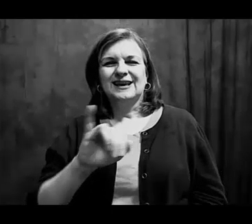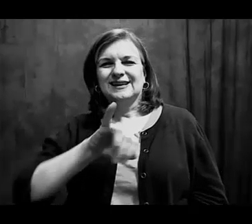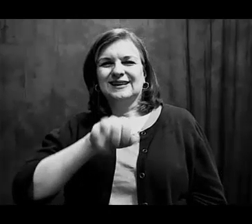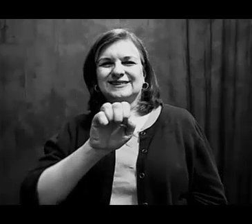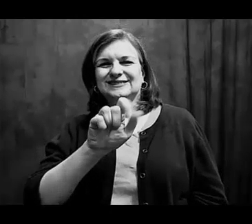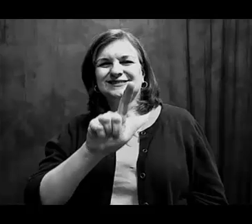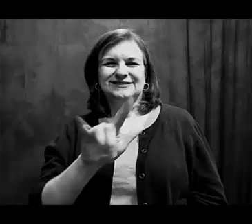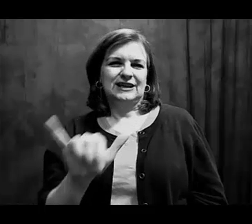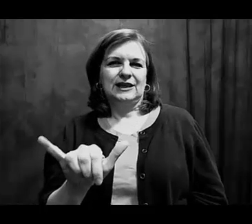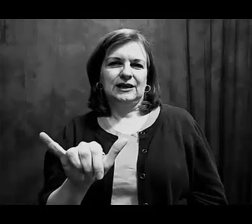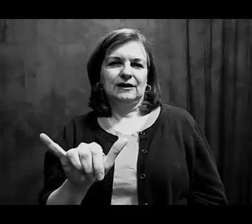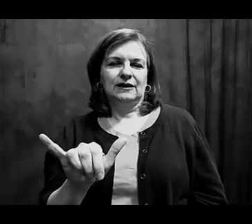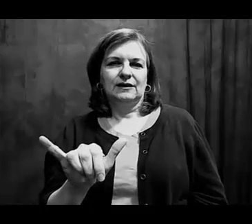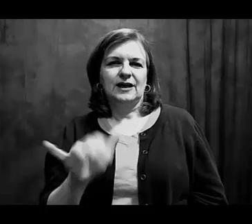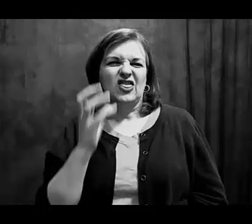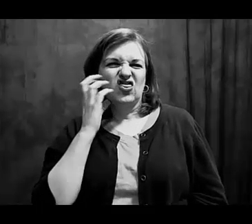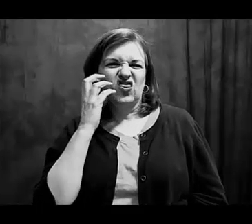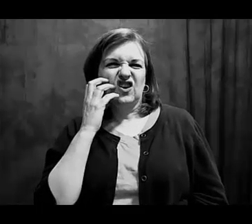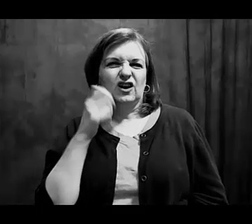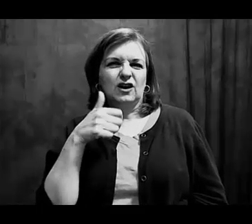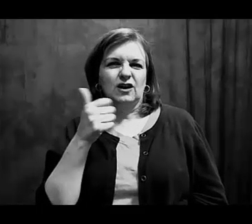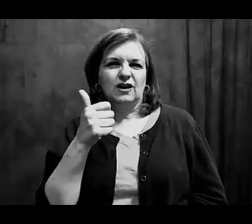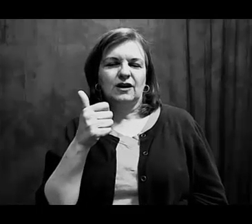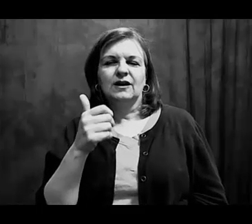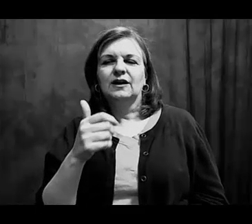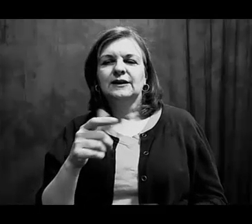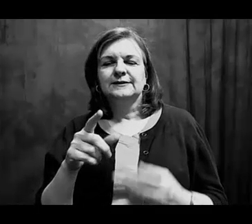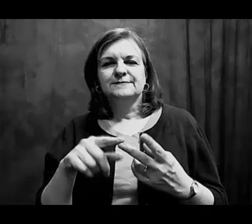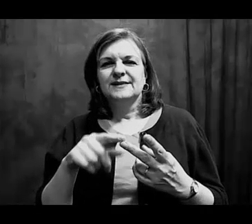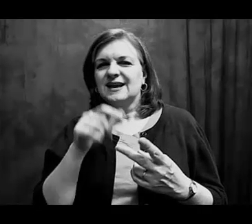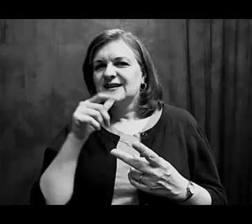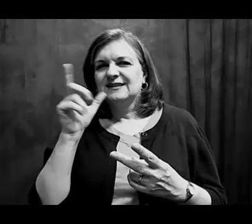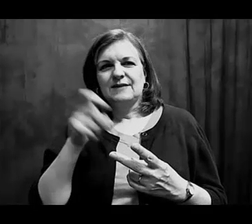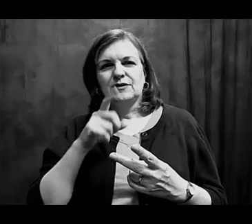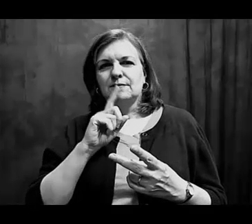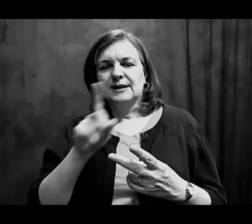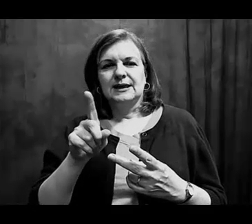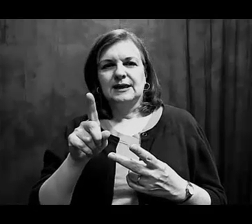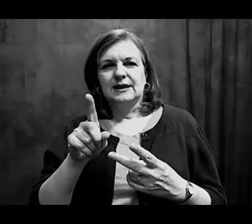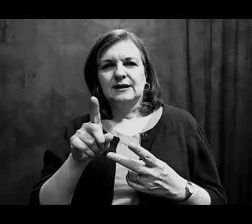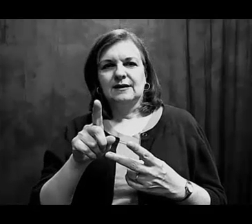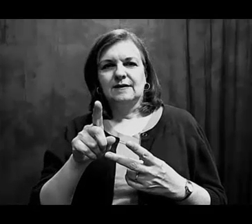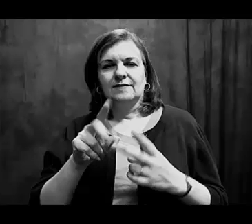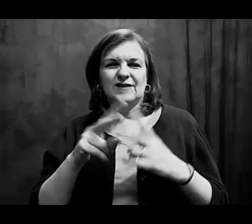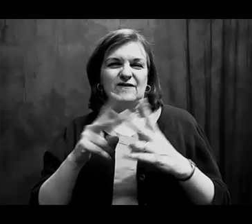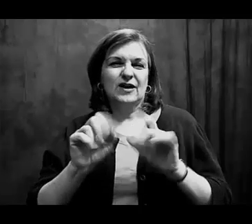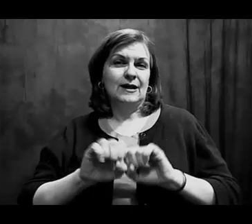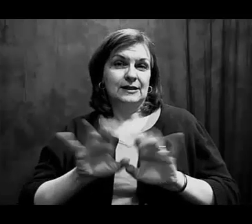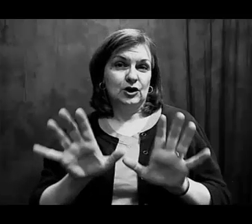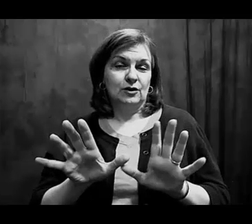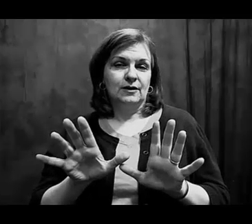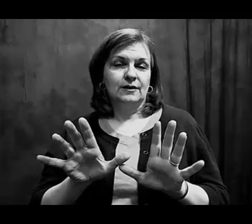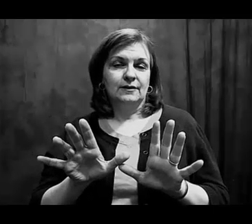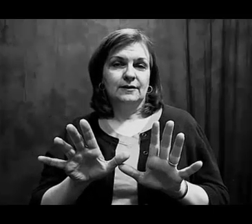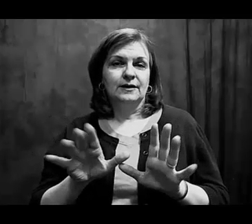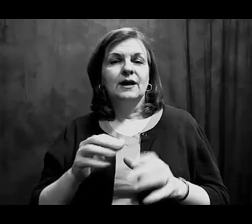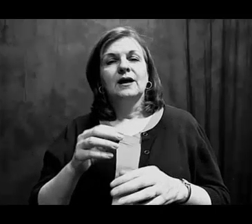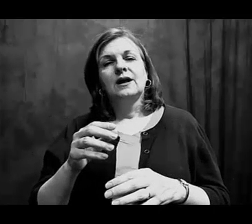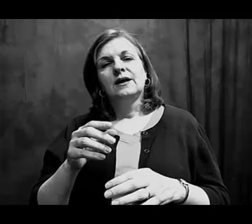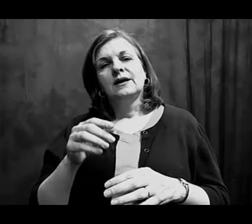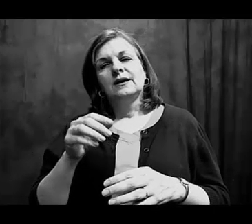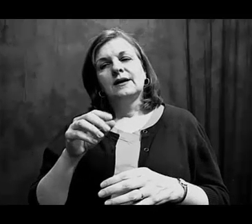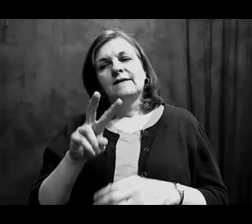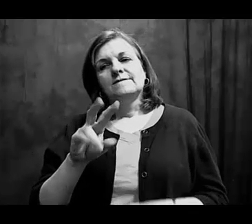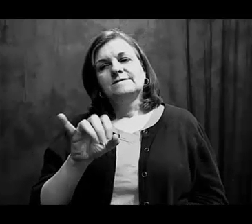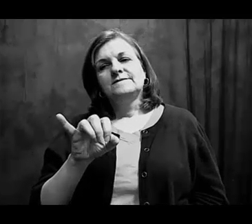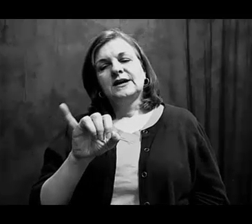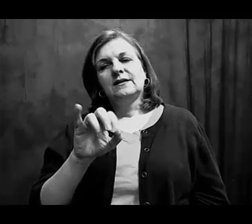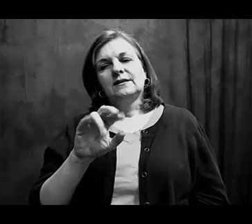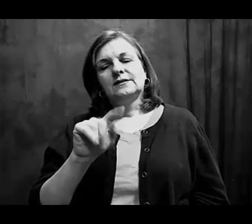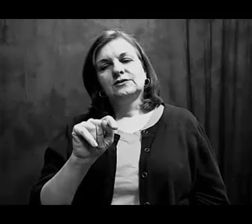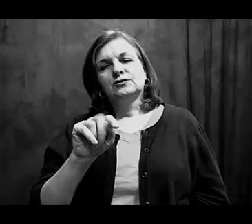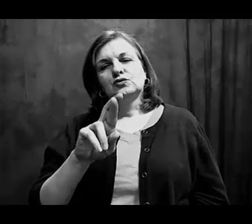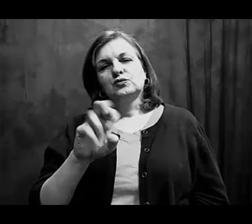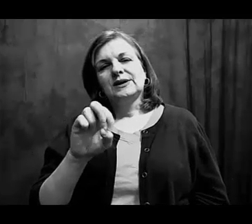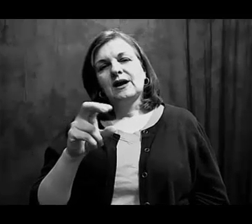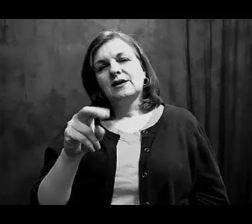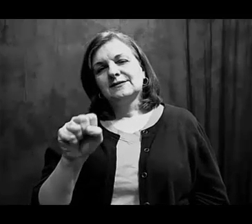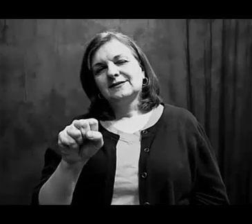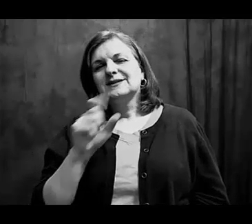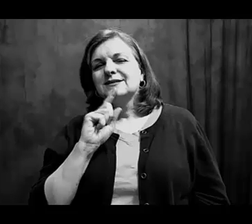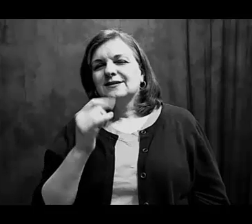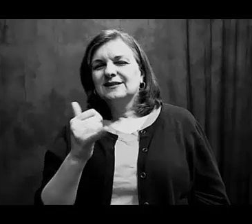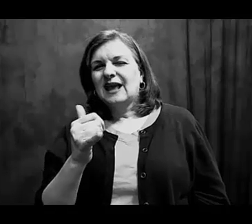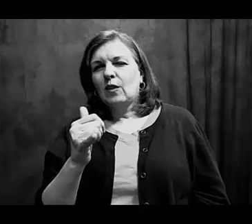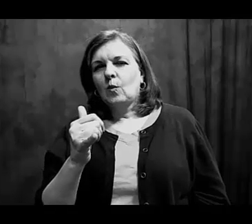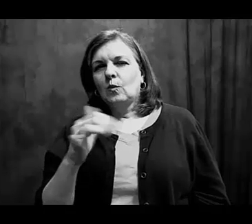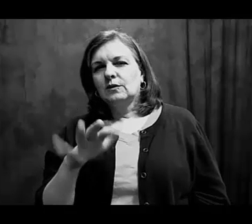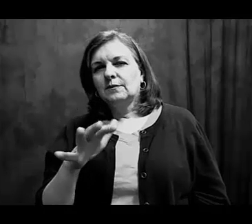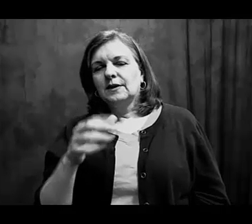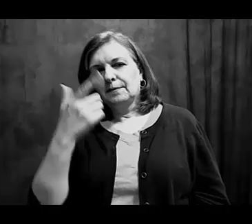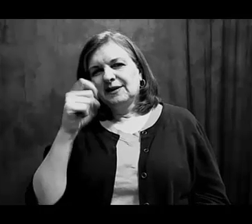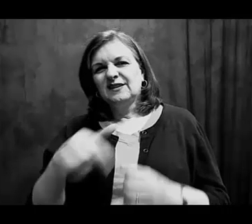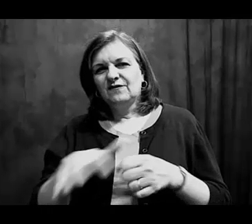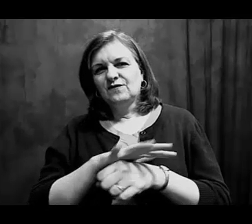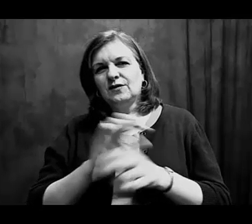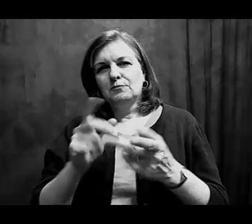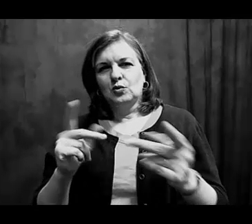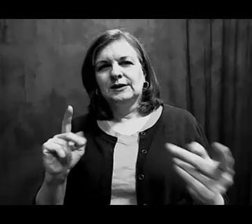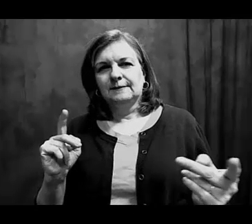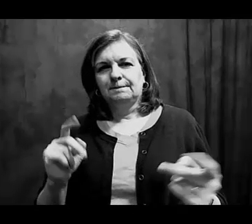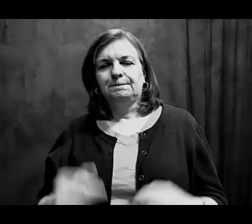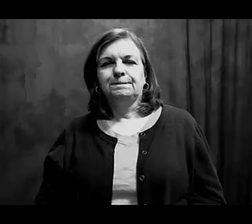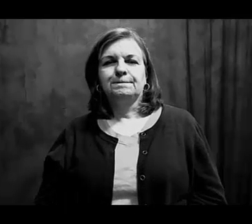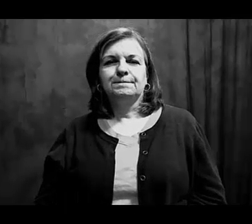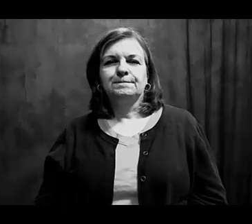it's a much thicker and it doesn't have to be as clear we often look at it is having some yellowish tint to it as its full proteins